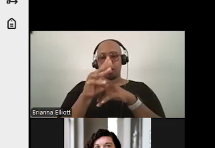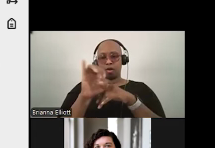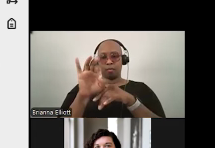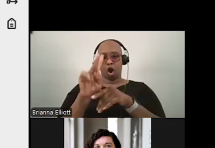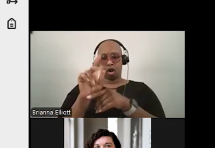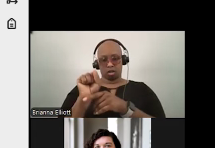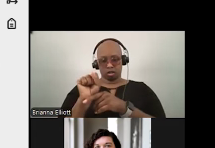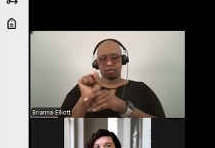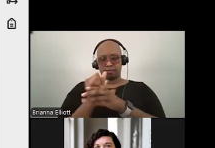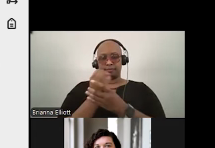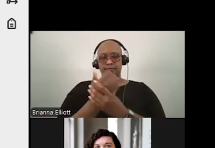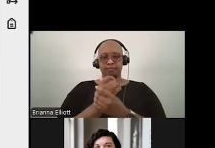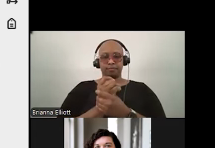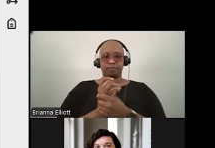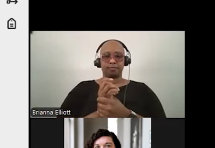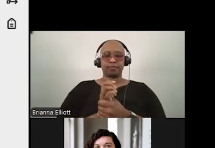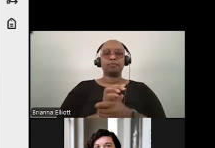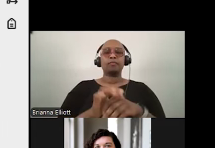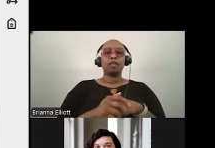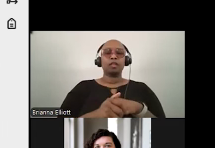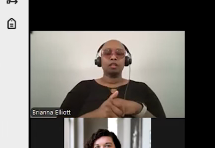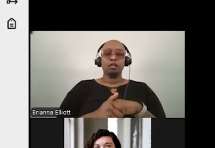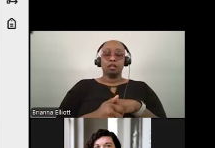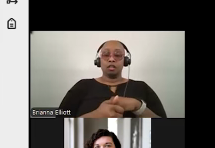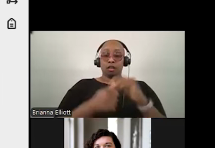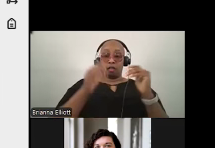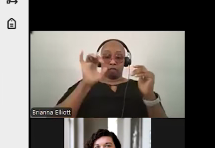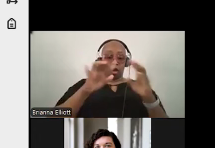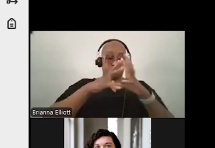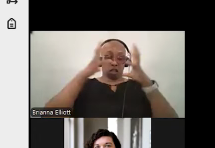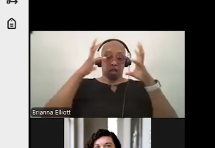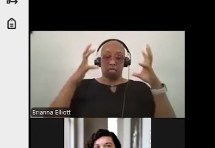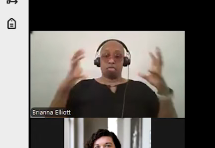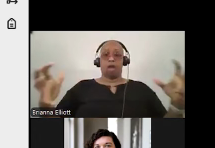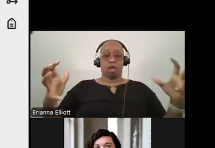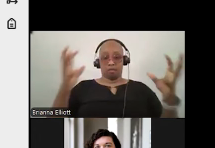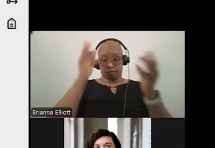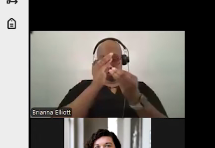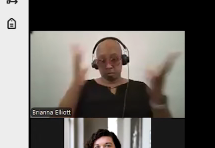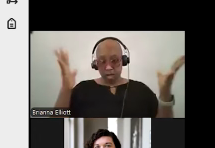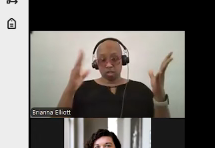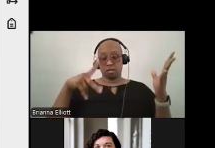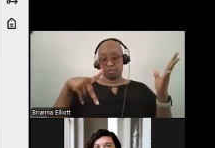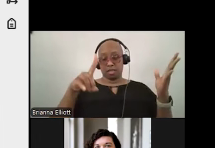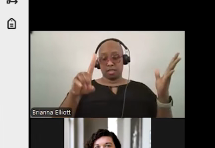Okay, again, that is a lot. PDFs are a lot. Um, that's why we're saying don't use them if you can